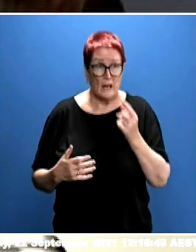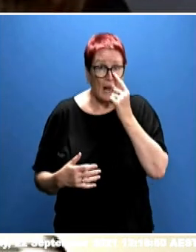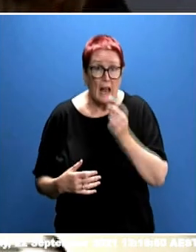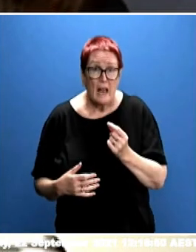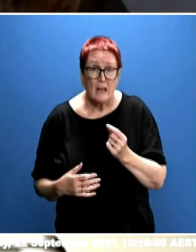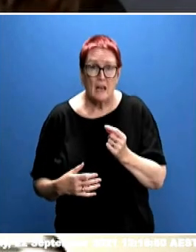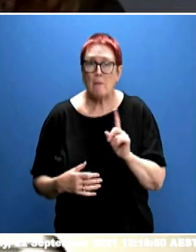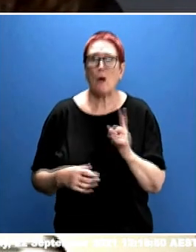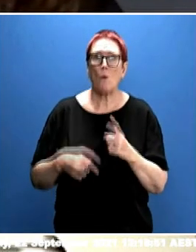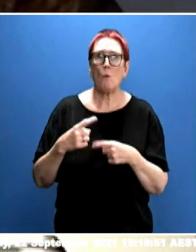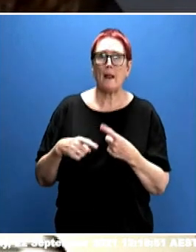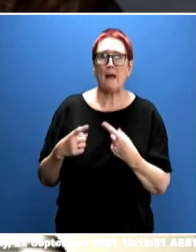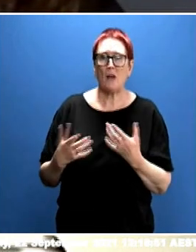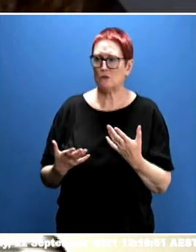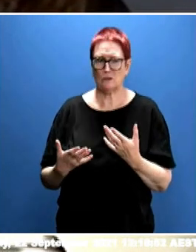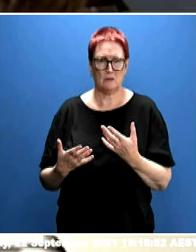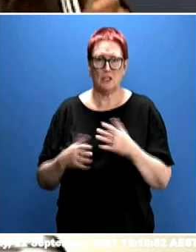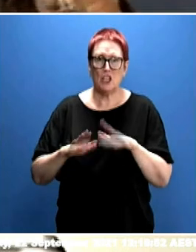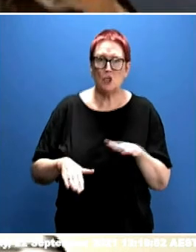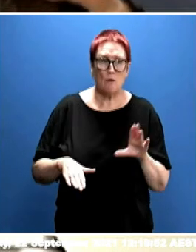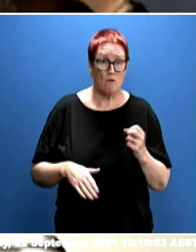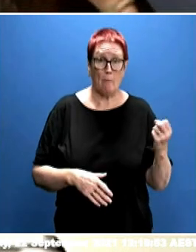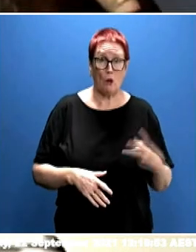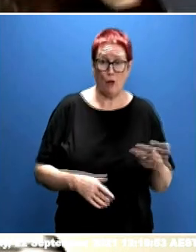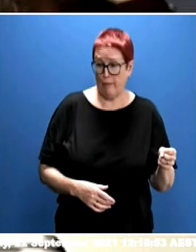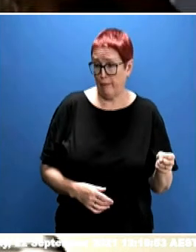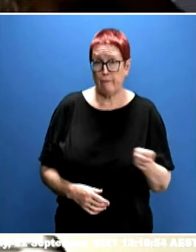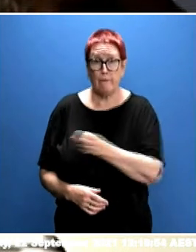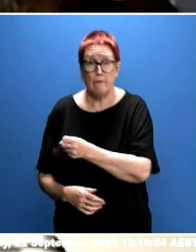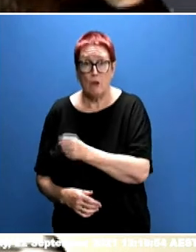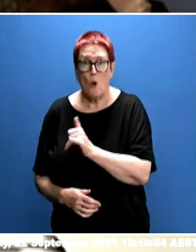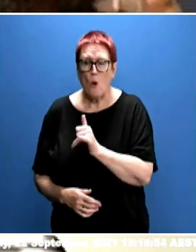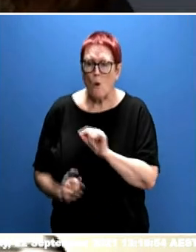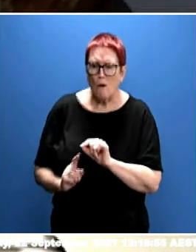go there from the Perth Metro Region, or just outside of Perth?